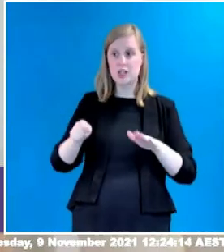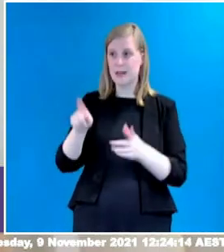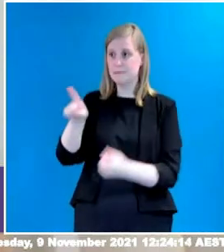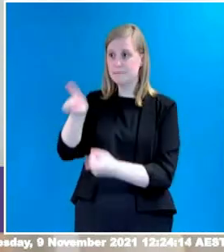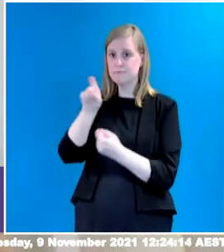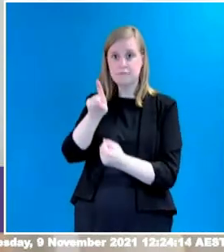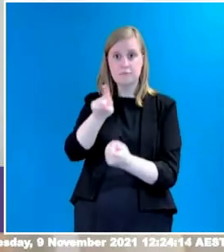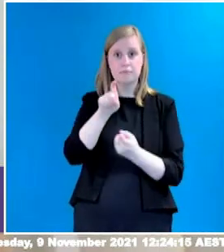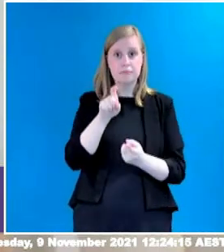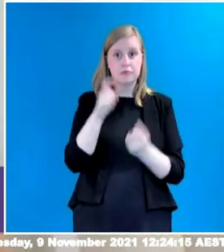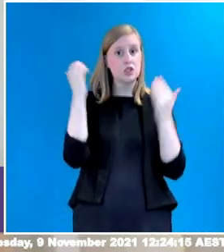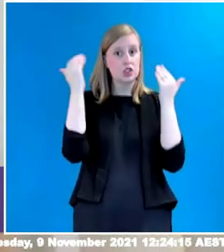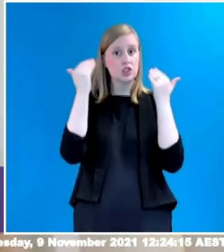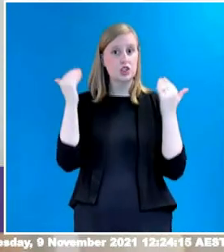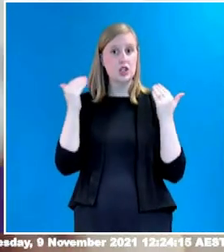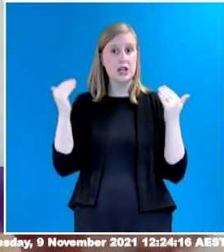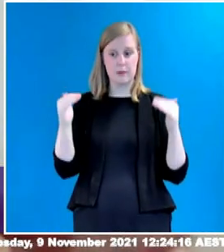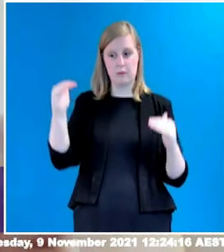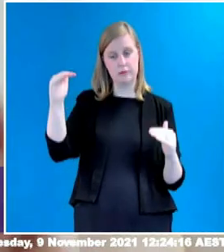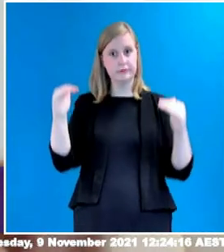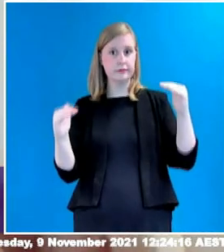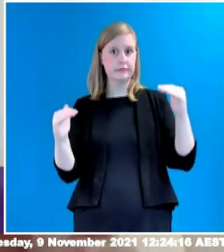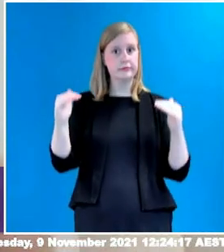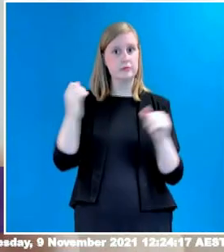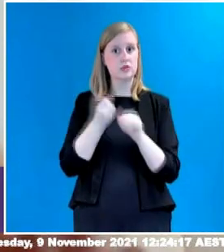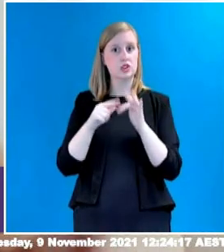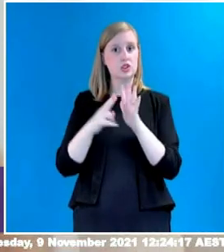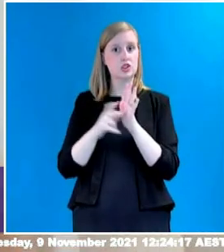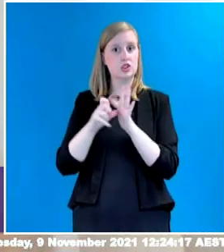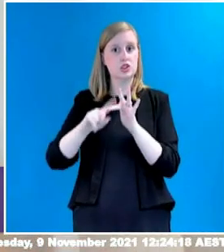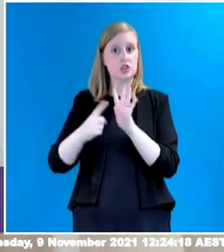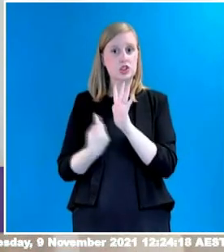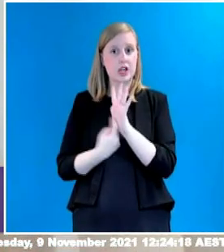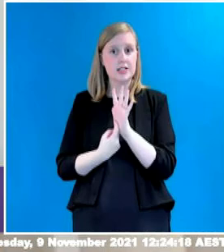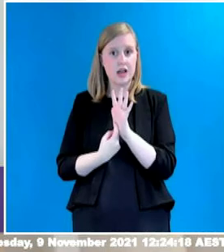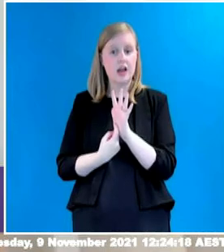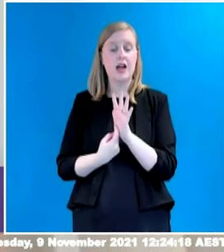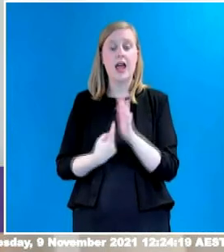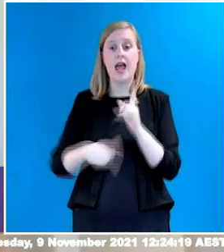and inhouse Commissioners, like human rights Commissioners and equal opportunity Commissioners.